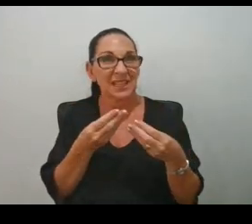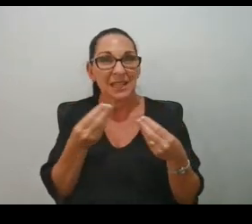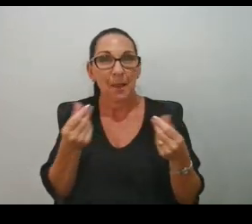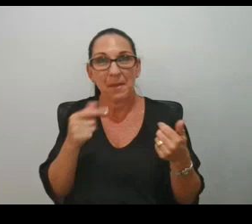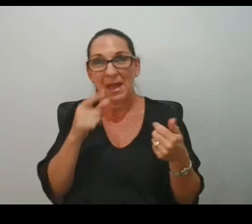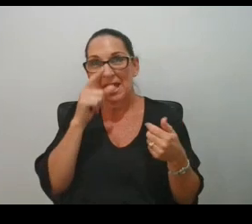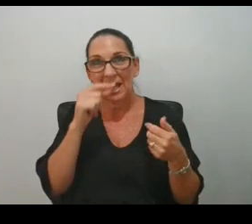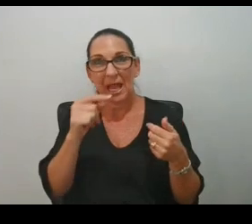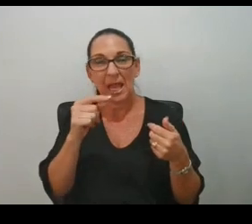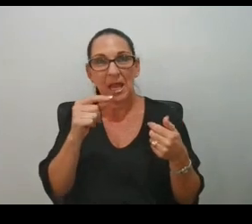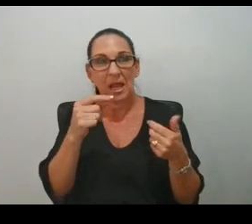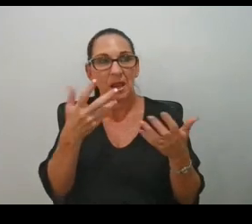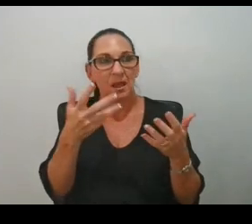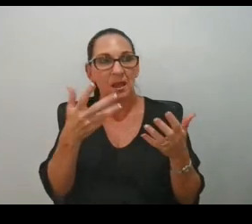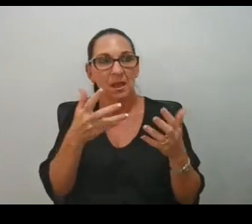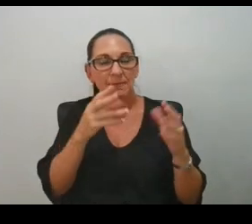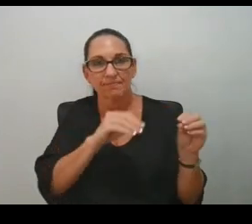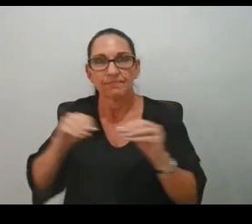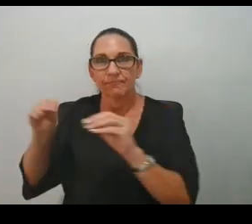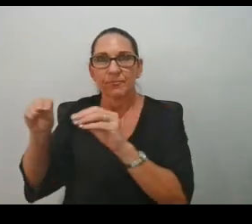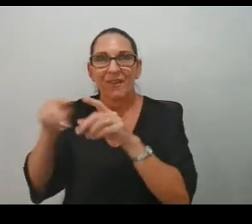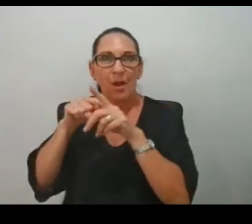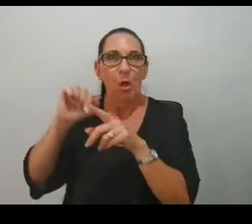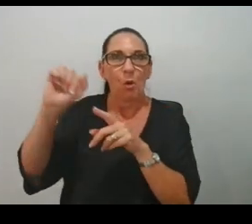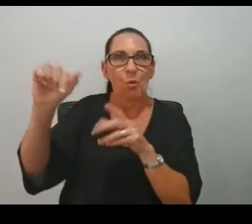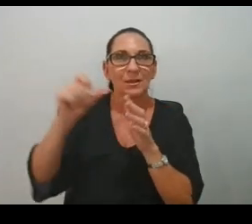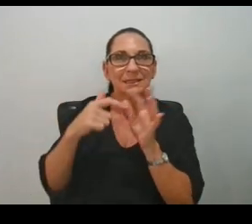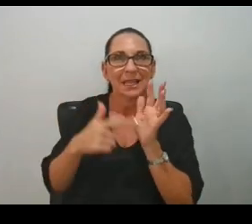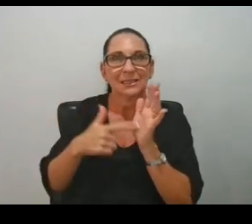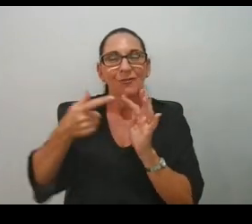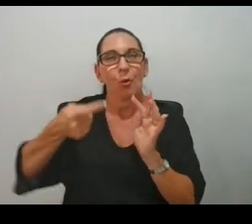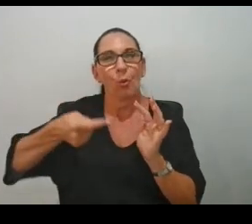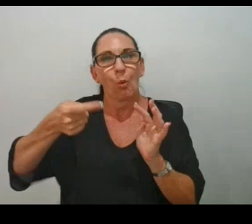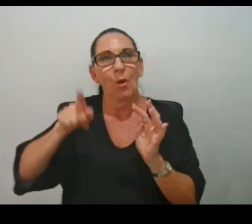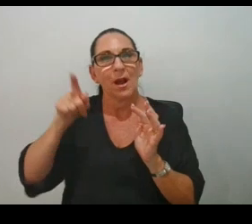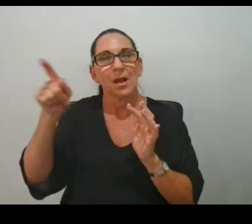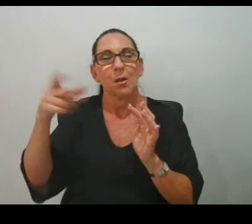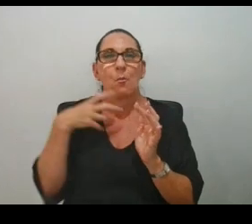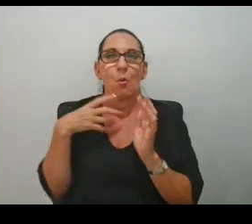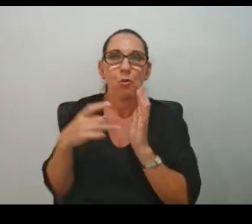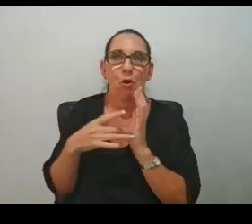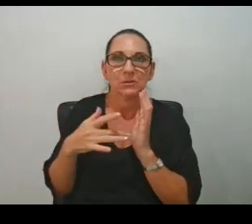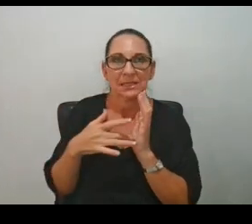those Court events um and we will prioritize matters accordingly yeah uh just to reminded